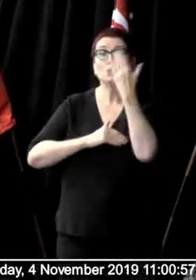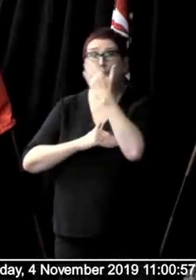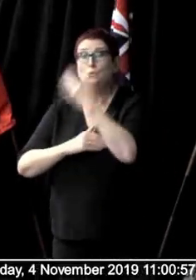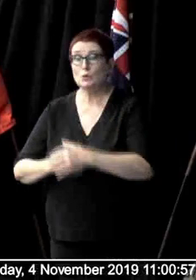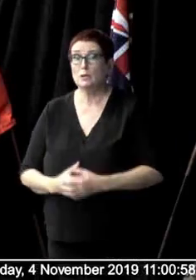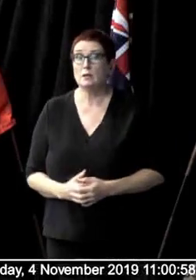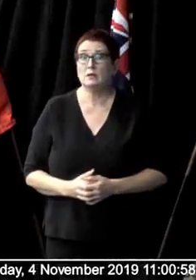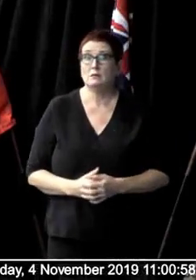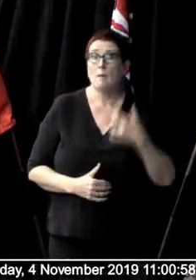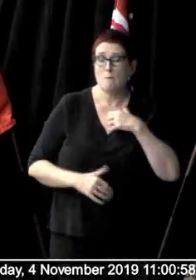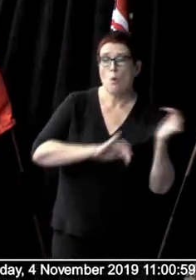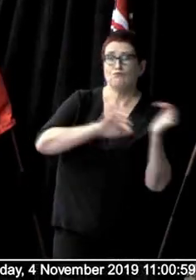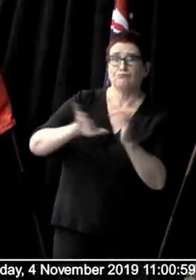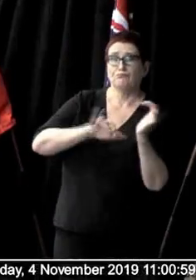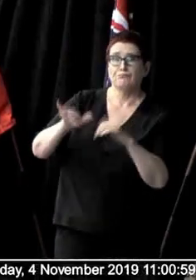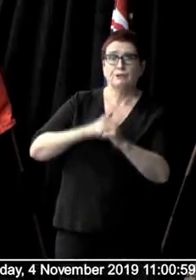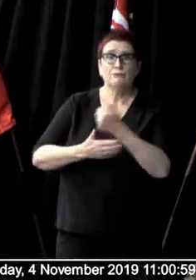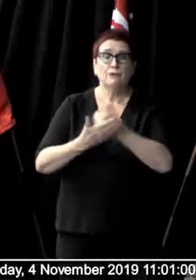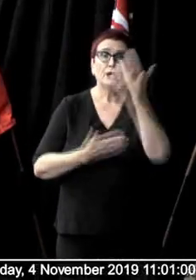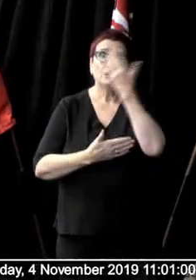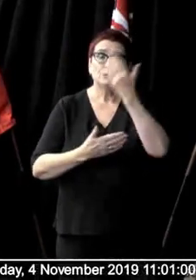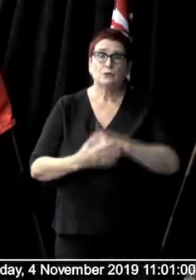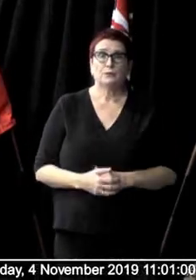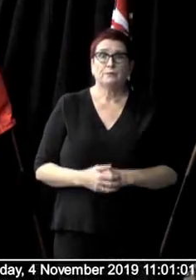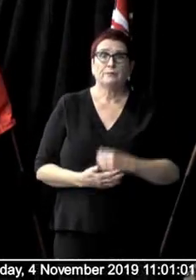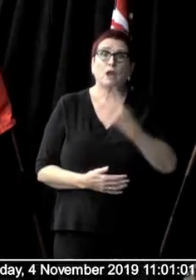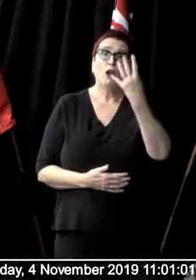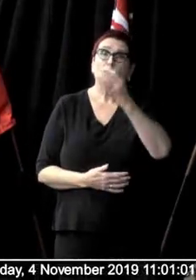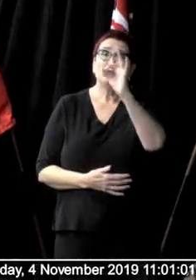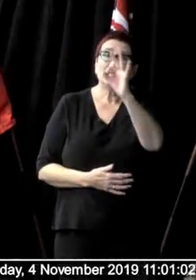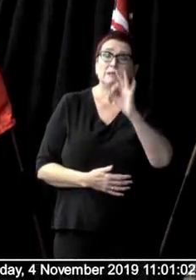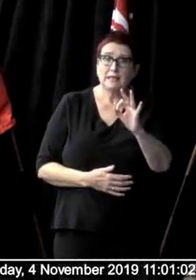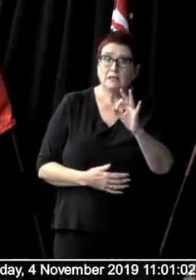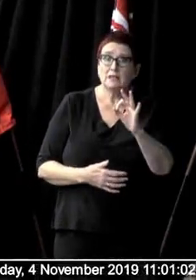Among students with disability in Australia, 14 per cent attend a special school.